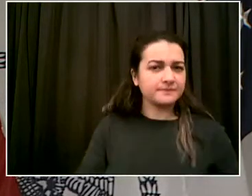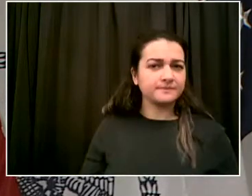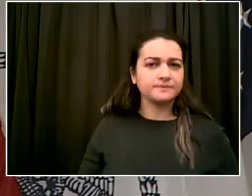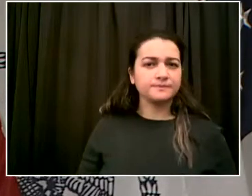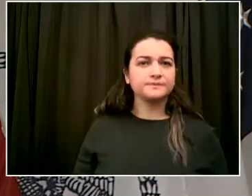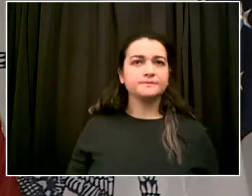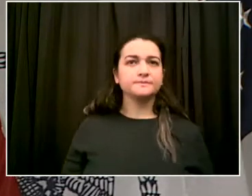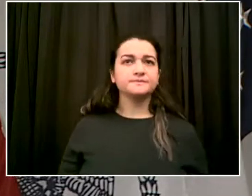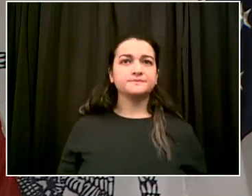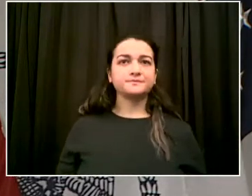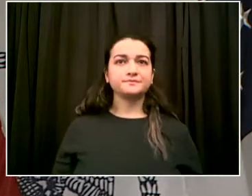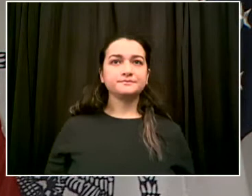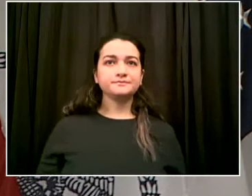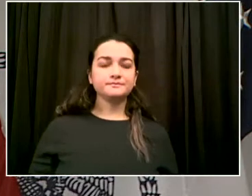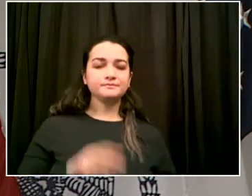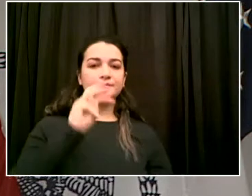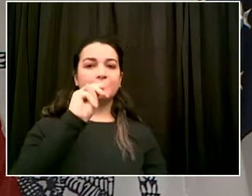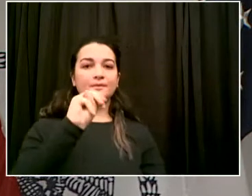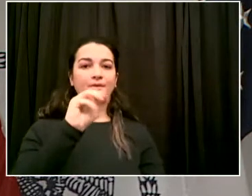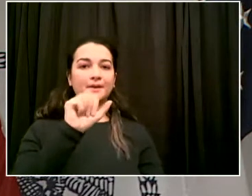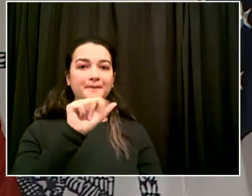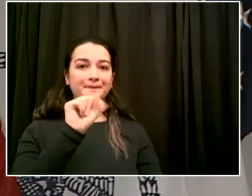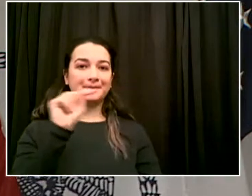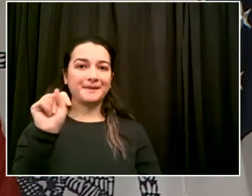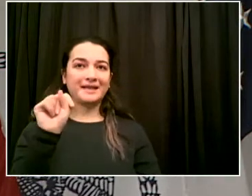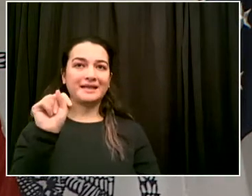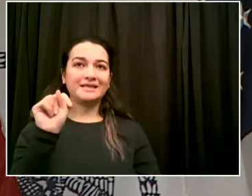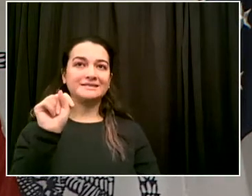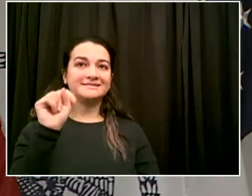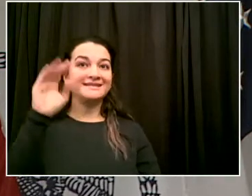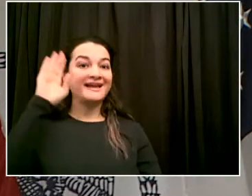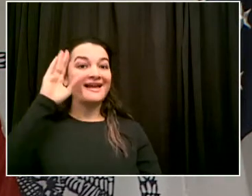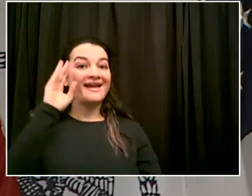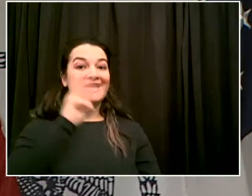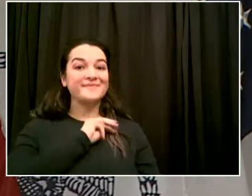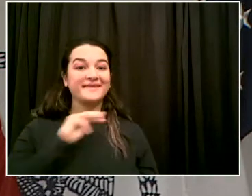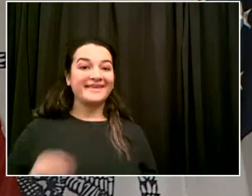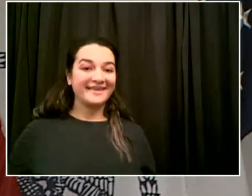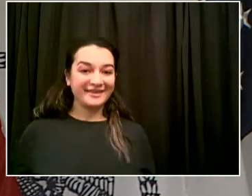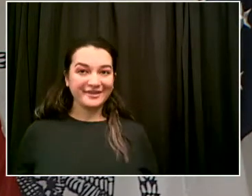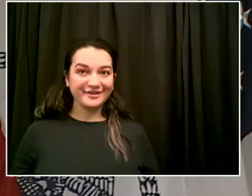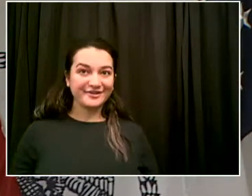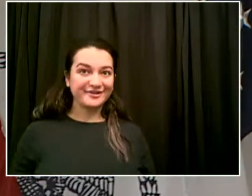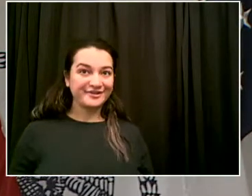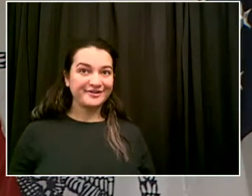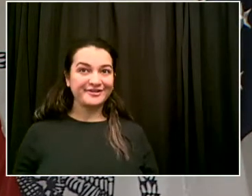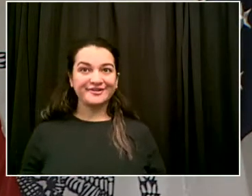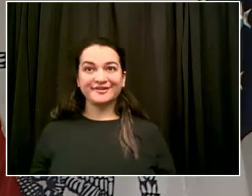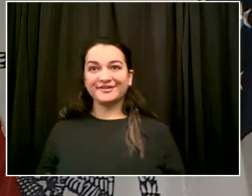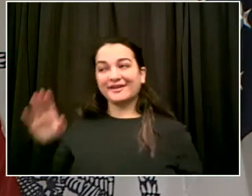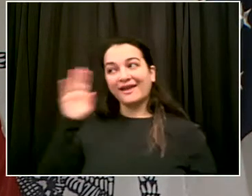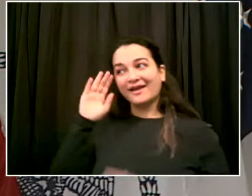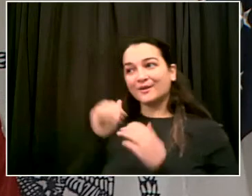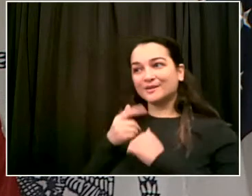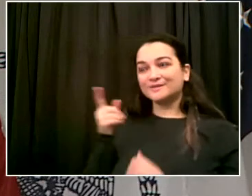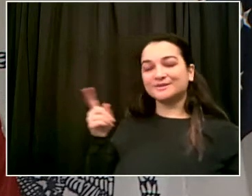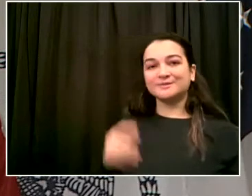THE NEXT IS MATT CHASE FROM NEWSDAY. Reporter: GOOD MORNININMRG . MAYOR, HOW ARE YOU? GOOD, HOW